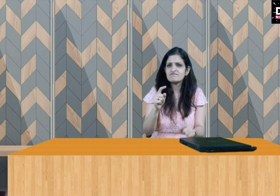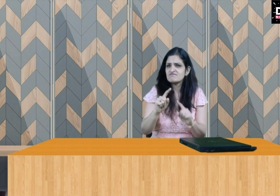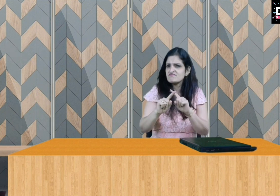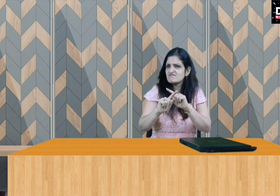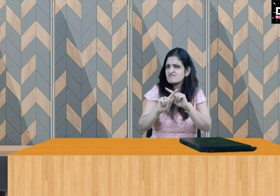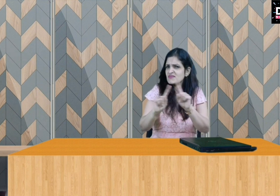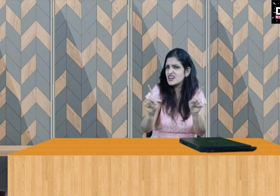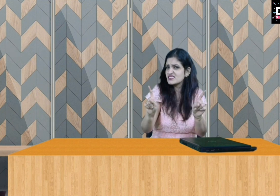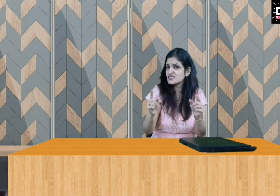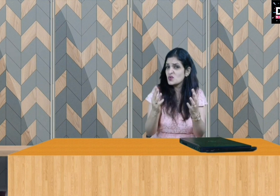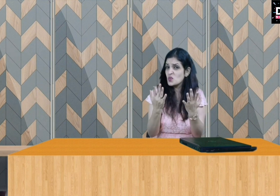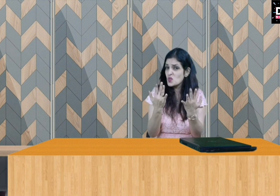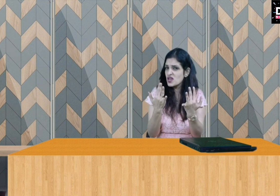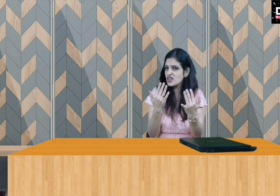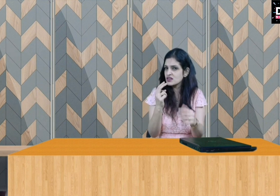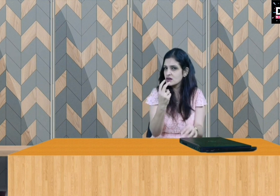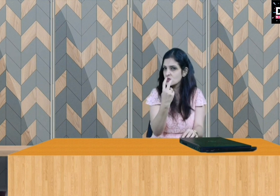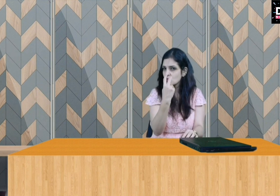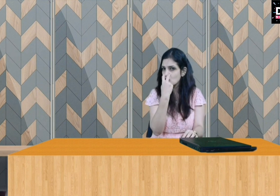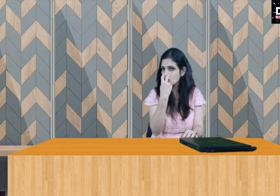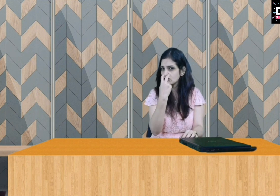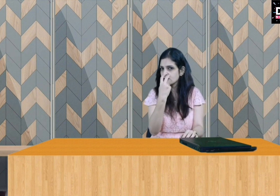But, you and watch